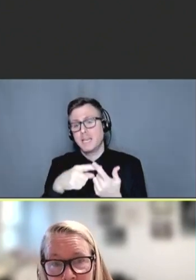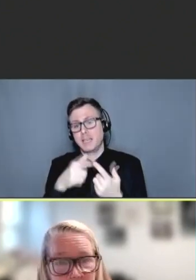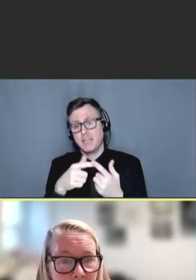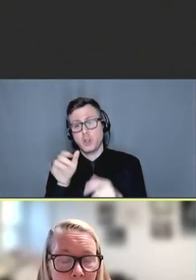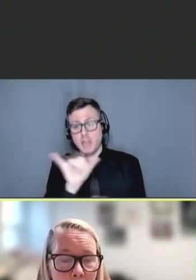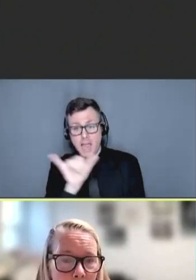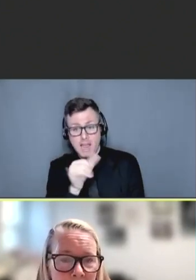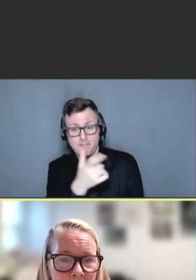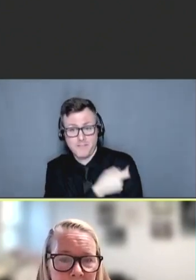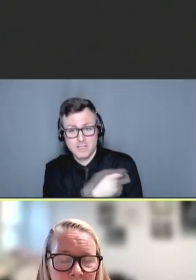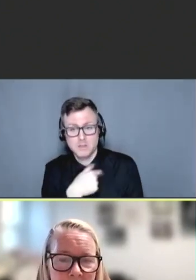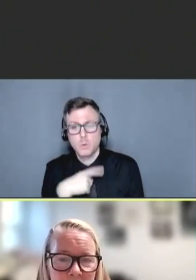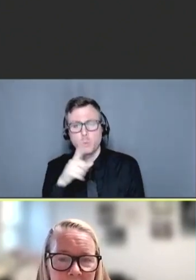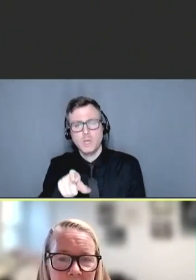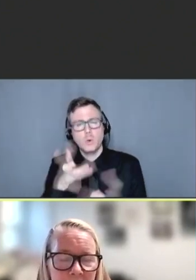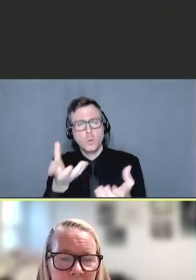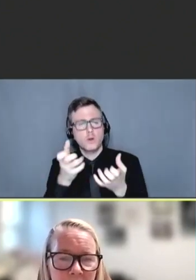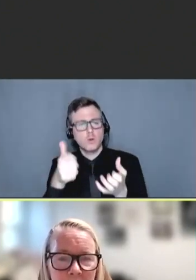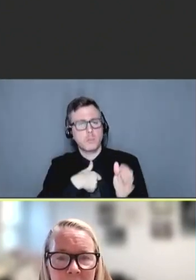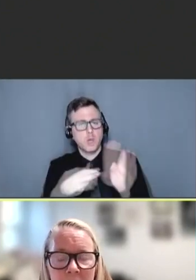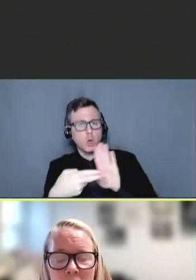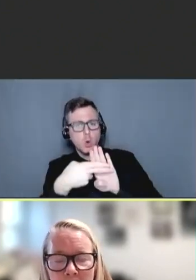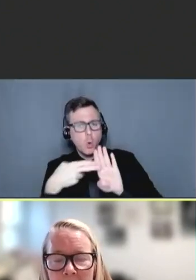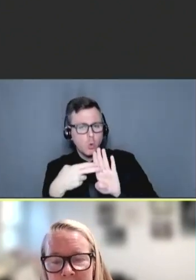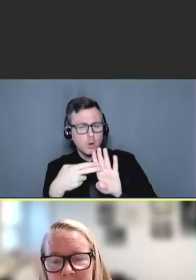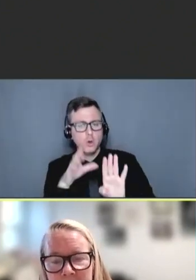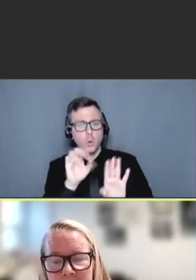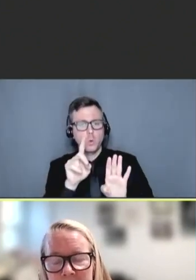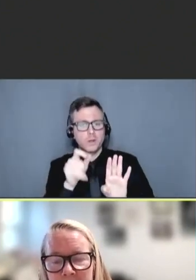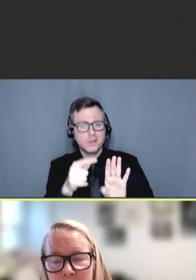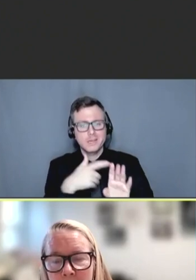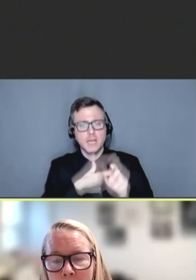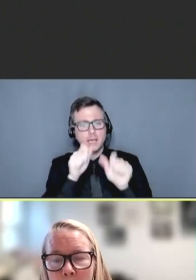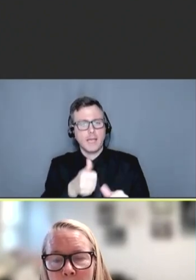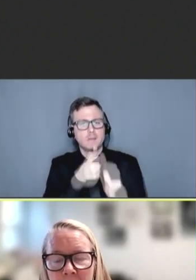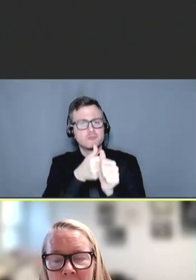to be coded as a vaccine so that they can be tracked as a vaccine, and we hope that